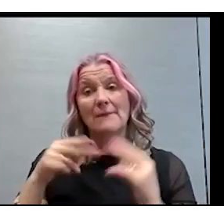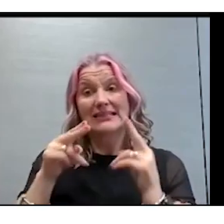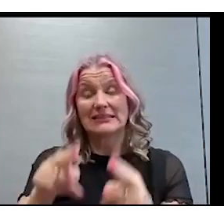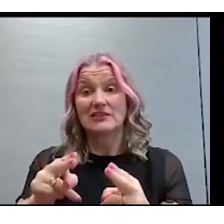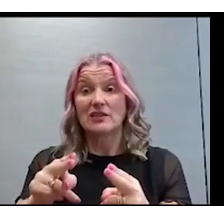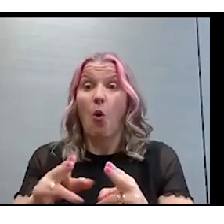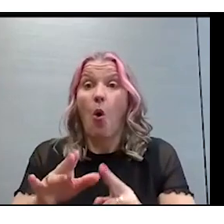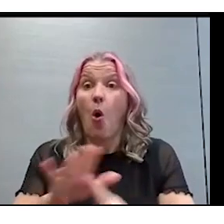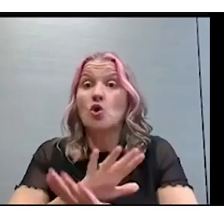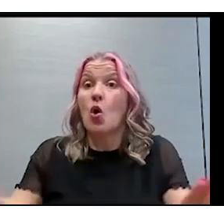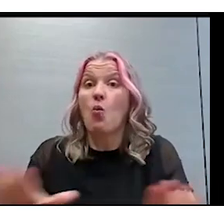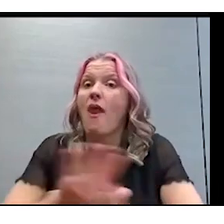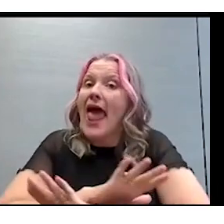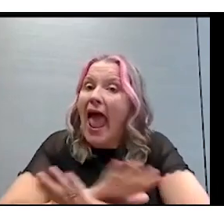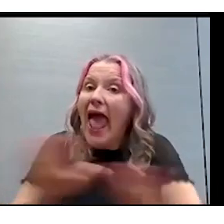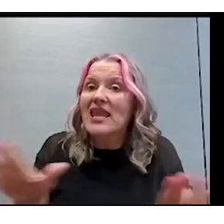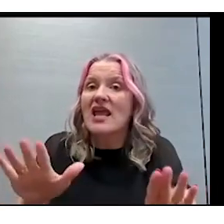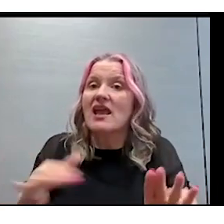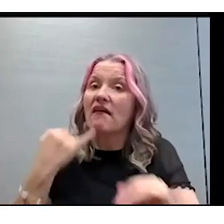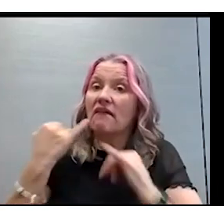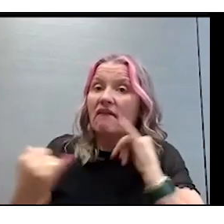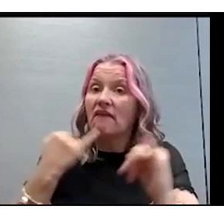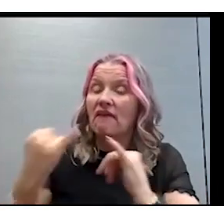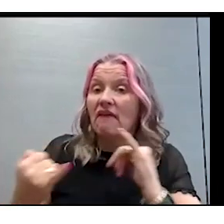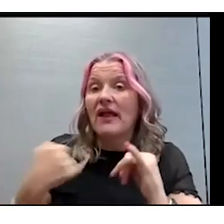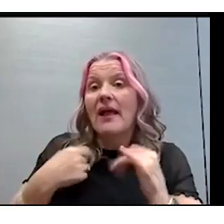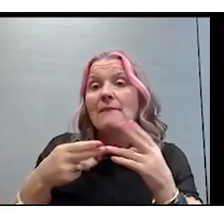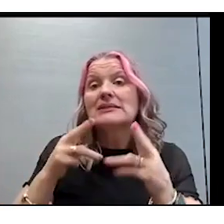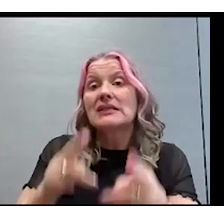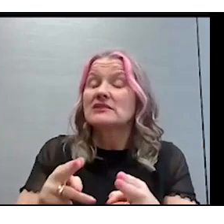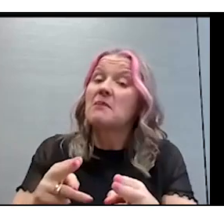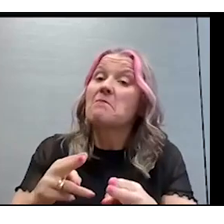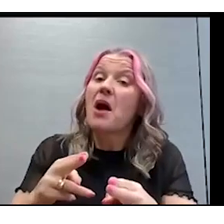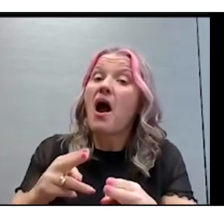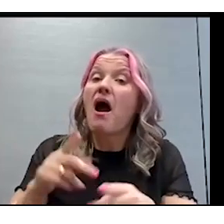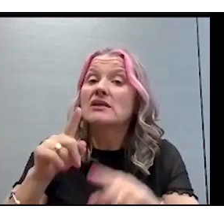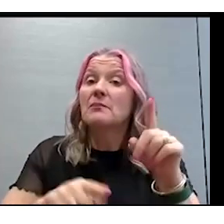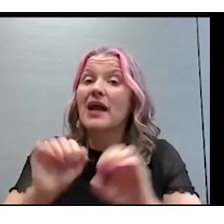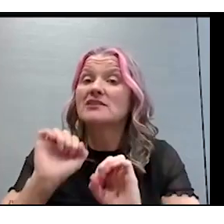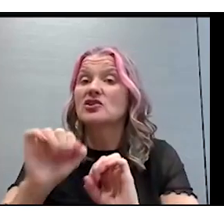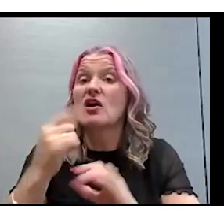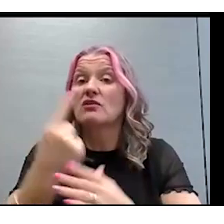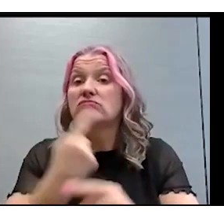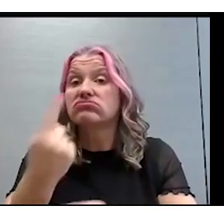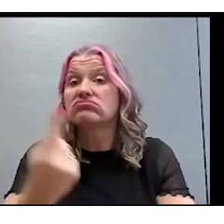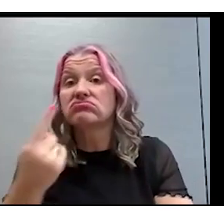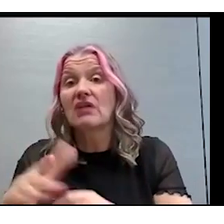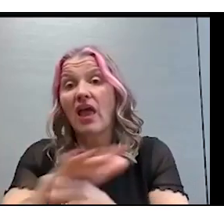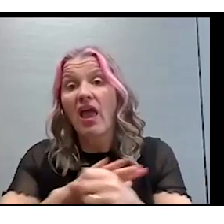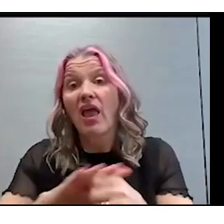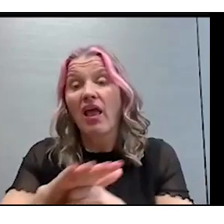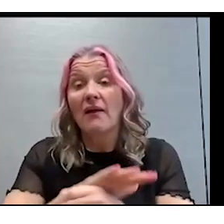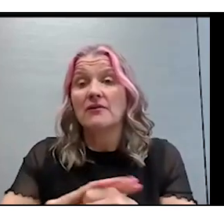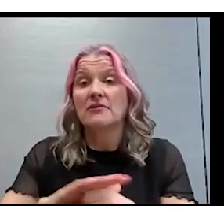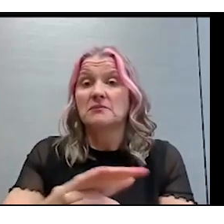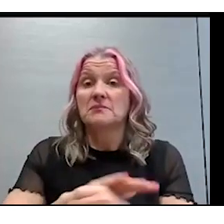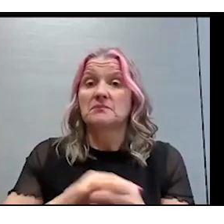And you might ask why allowed at all? It depends on the use case. So if you're a game developer, certain amount of violence might